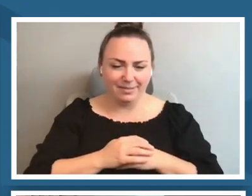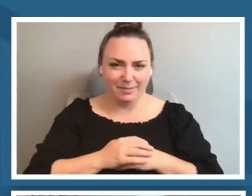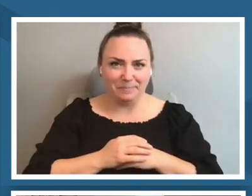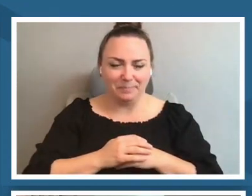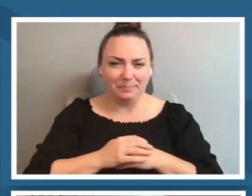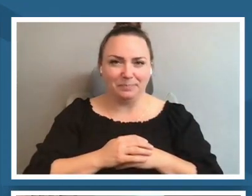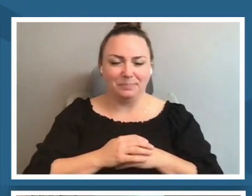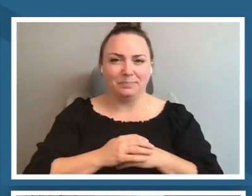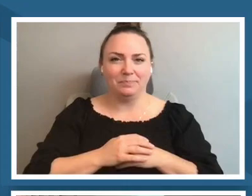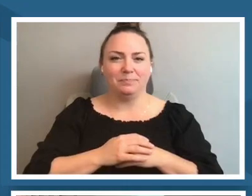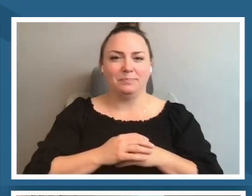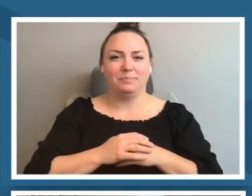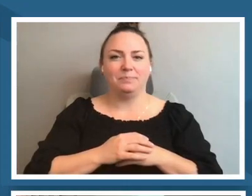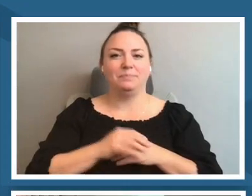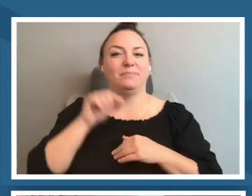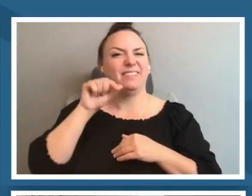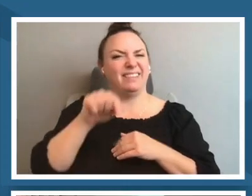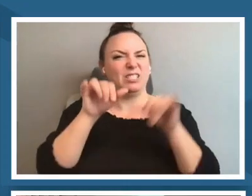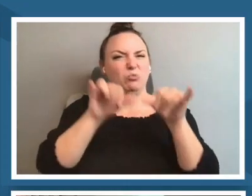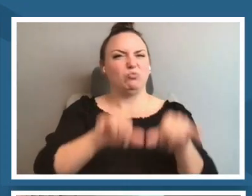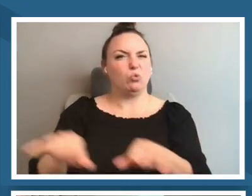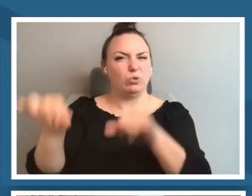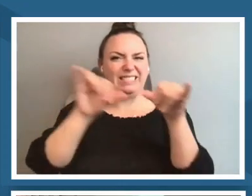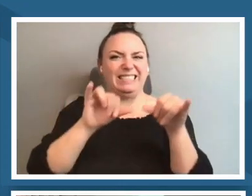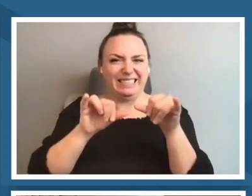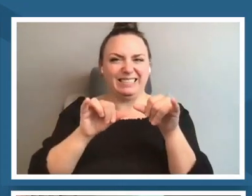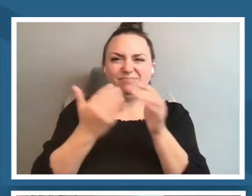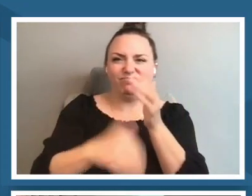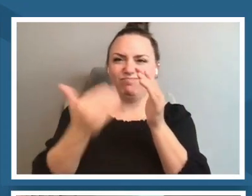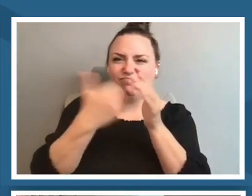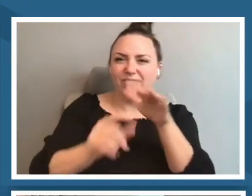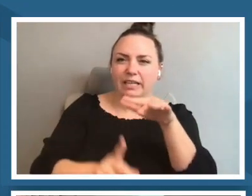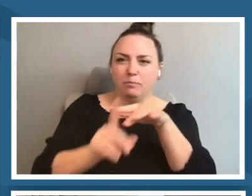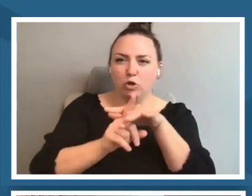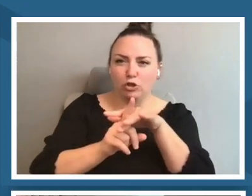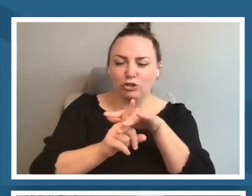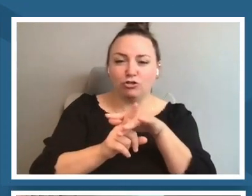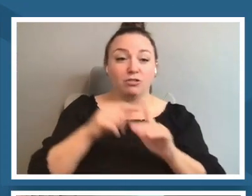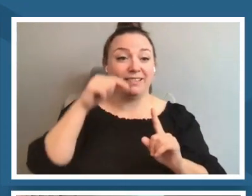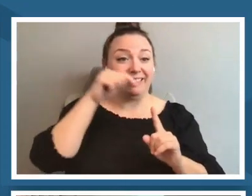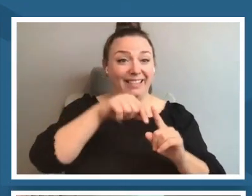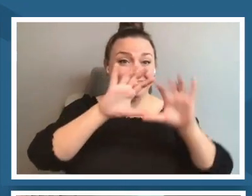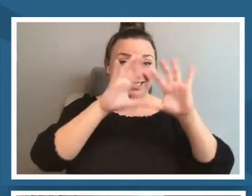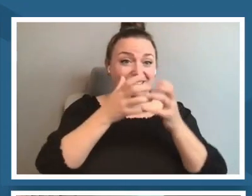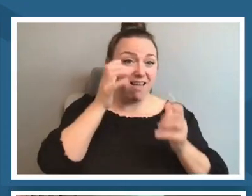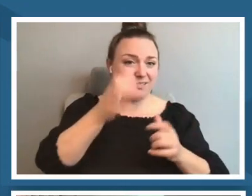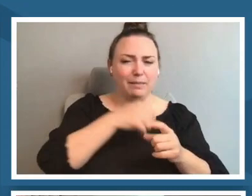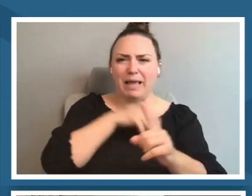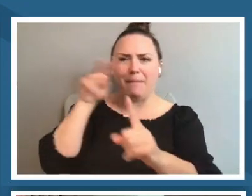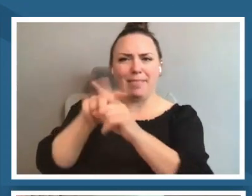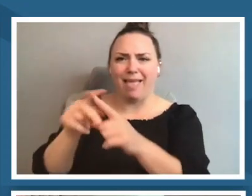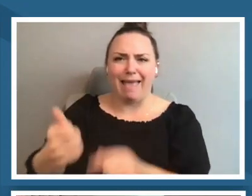first emerged but as i'm going to talk about it can be applied anywhere um and